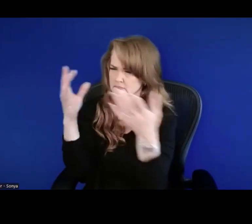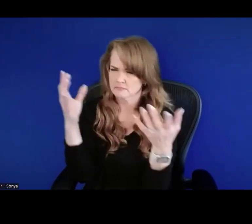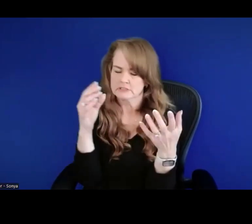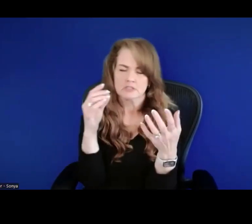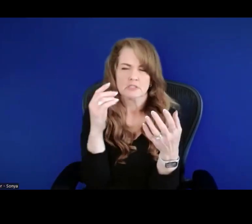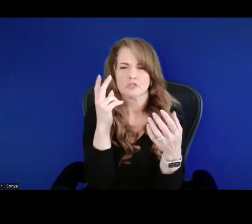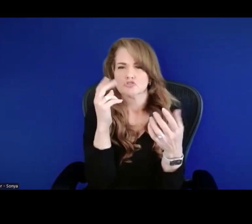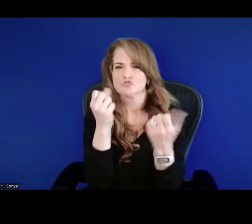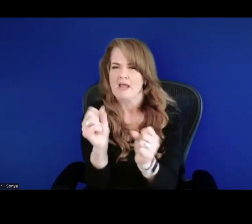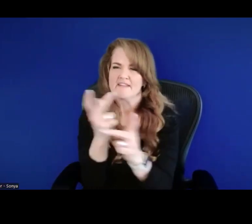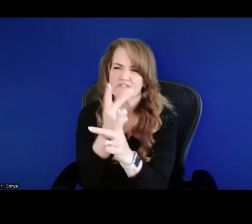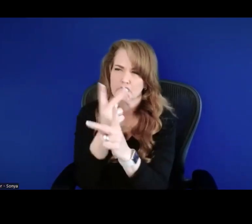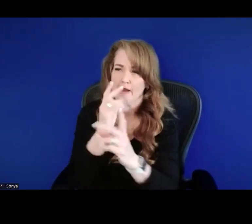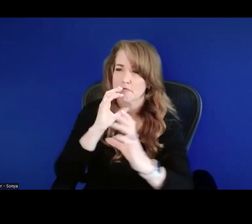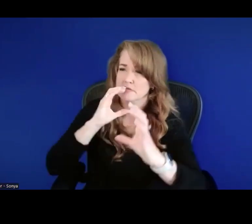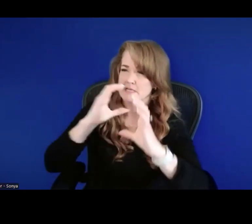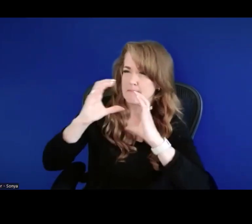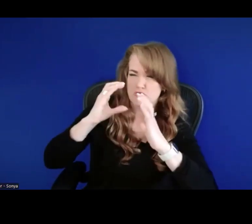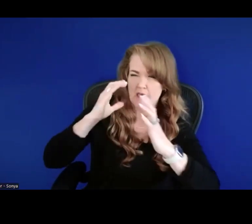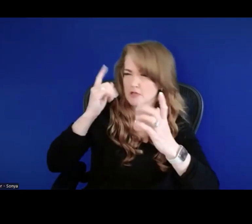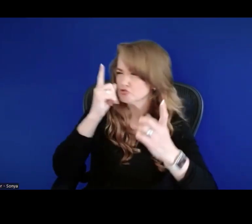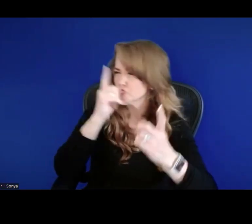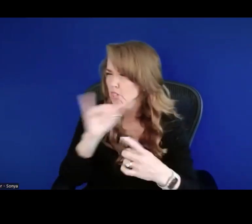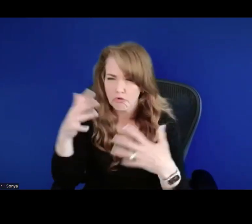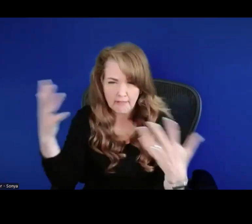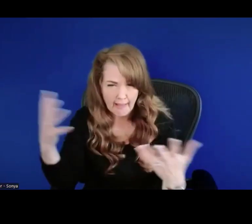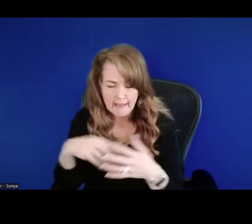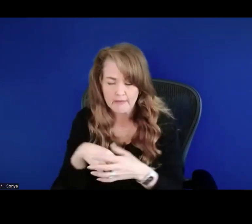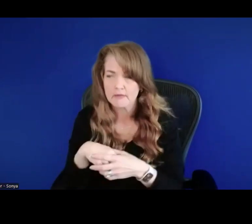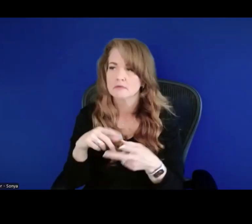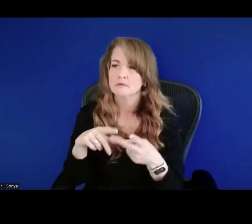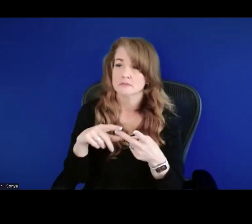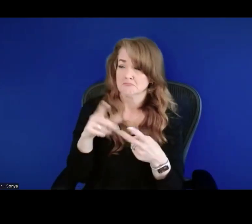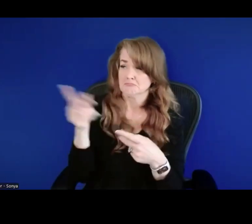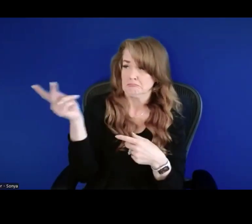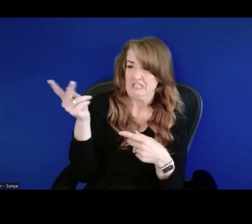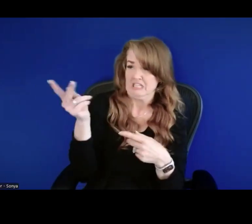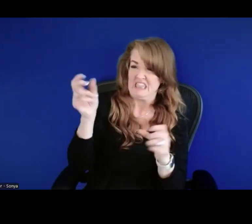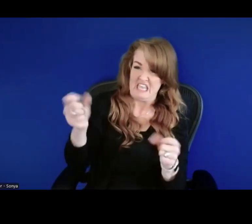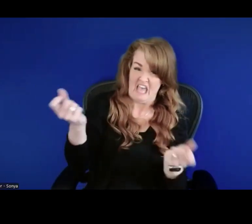is like, whether communication is understood between all parties,